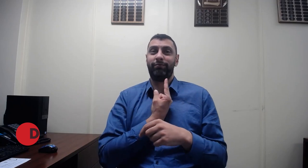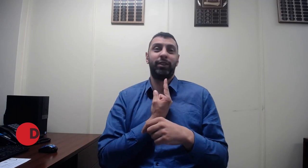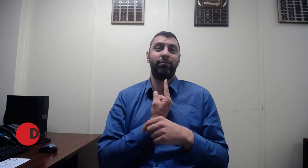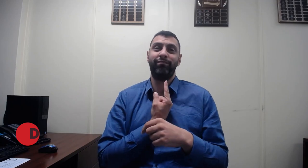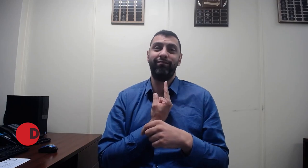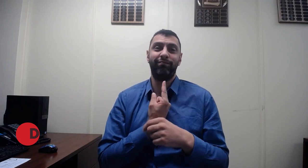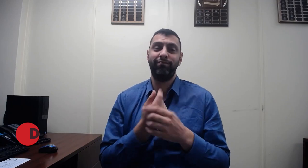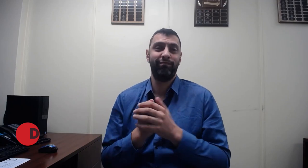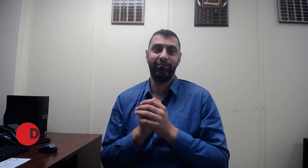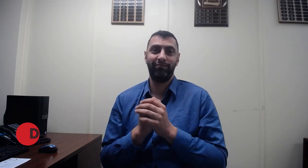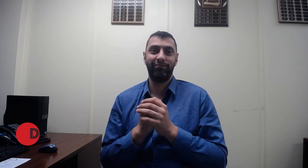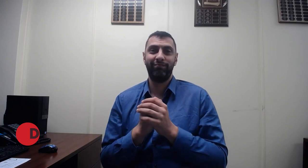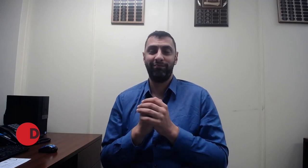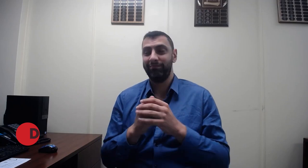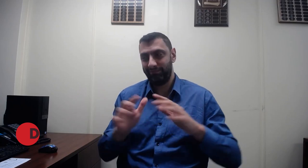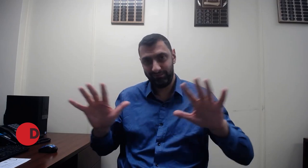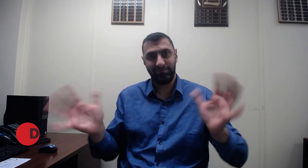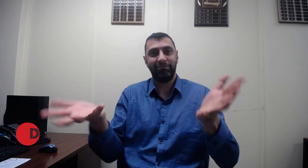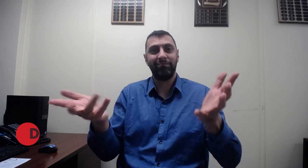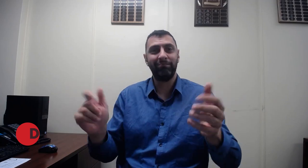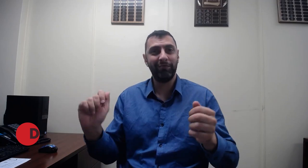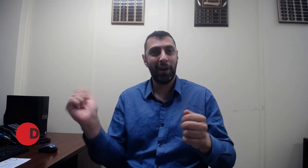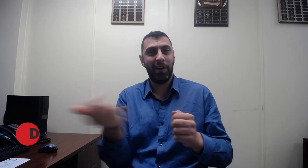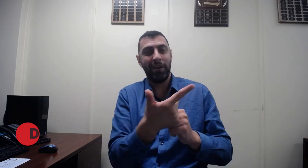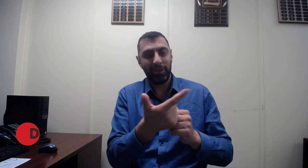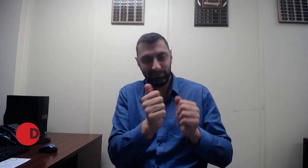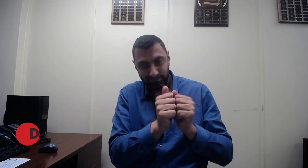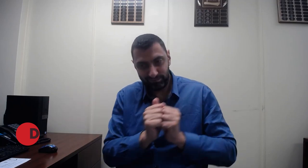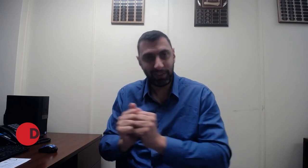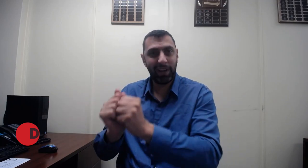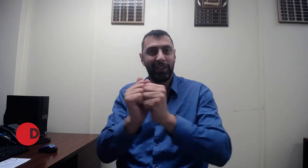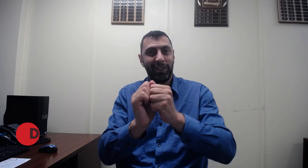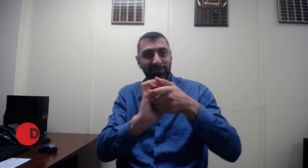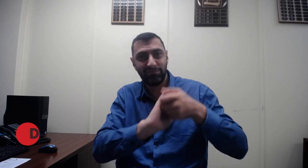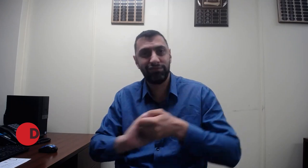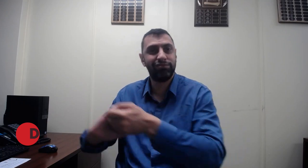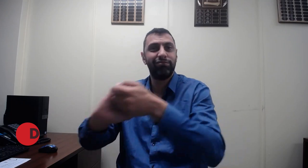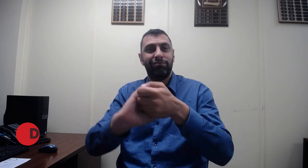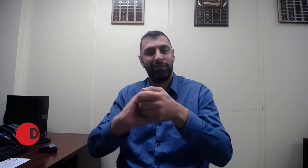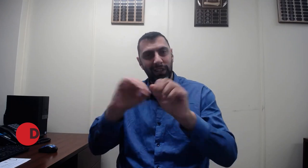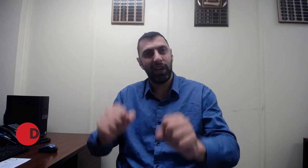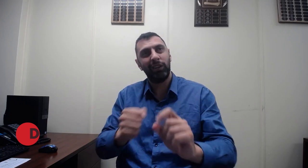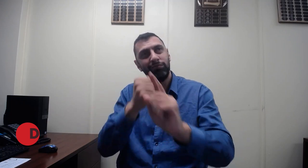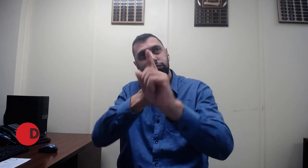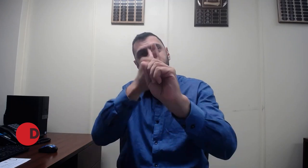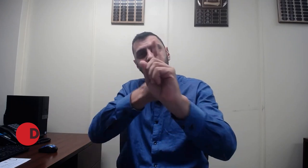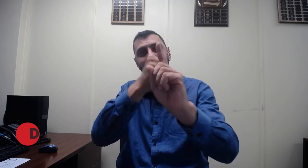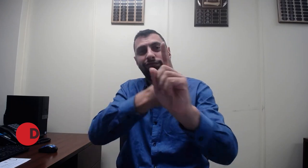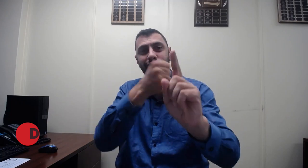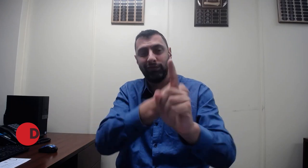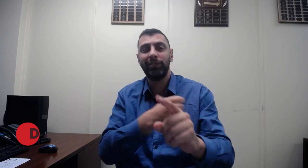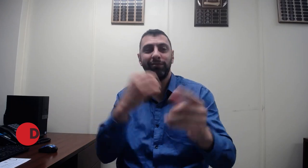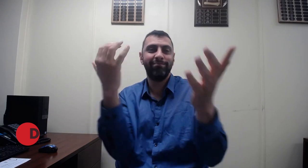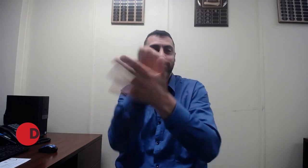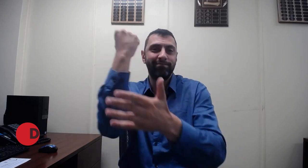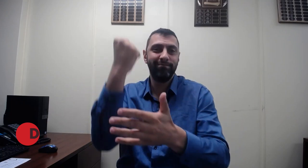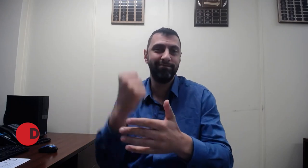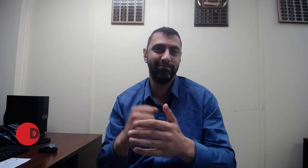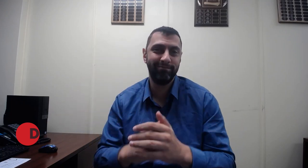Doing it alone isn't possible, we together can collaborate and advocate.